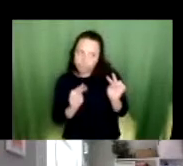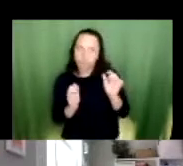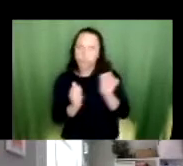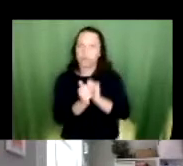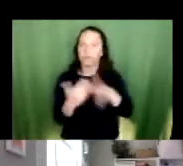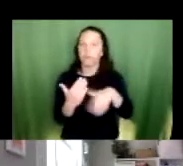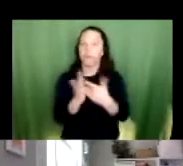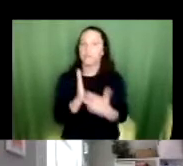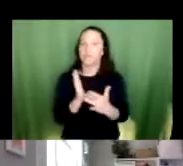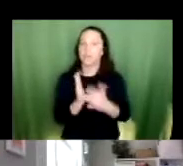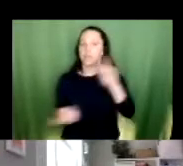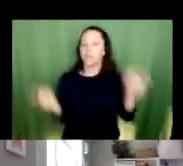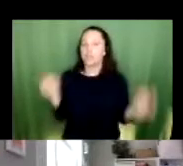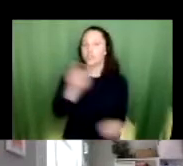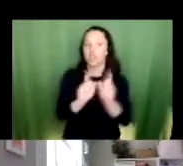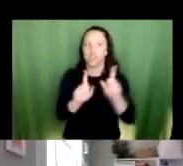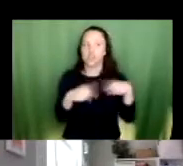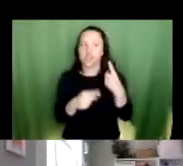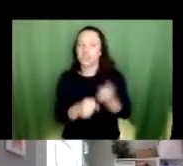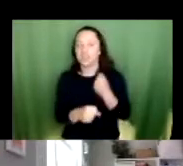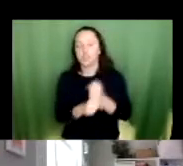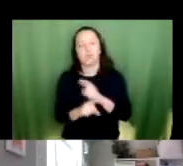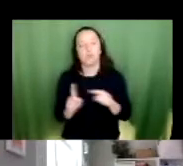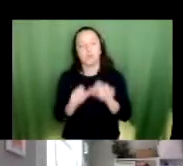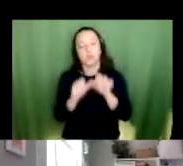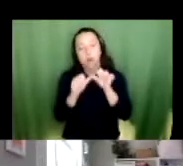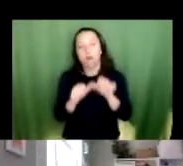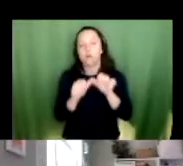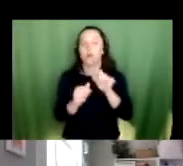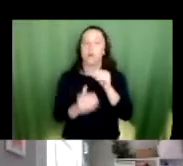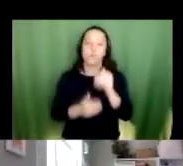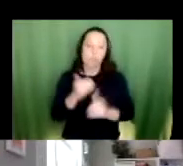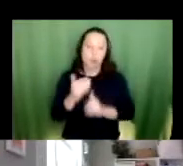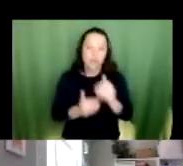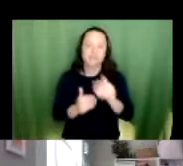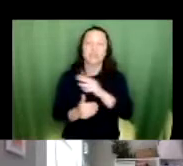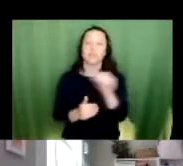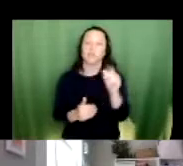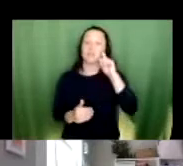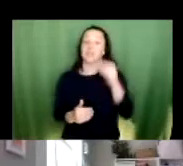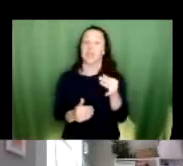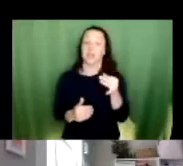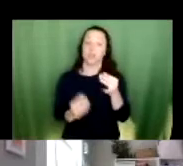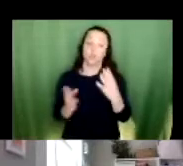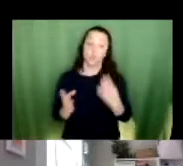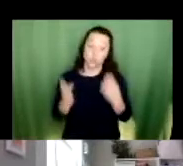an ongoing process for sure. We made a conscious decision to offer virtual community